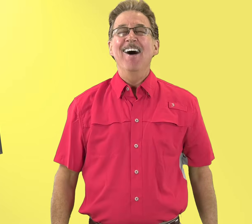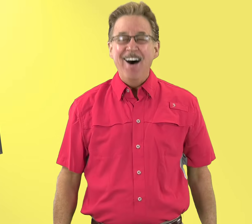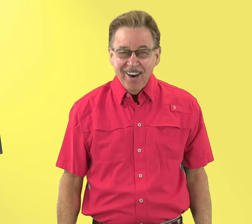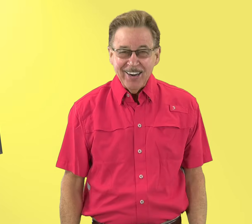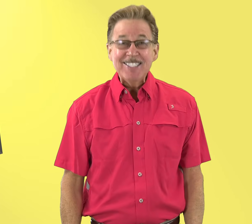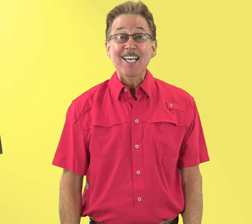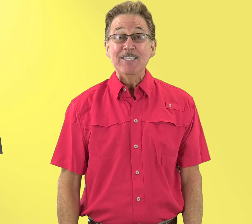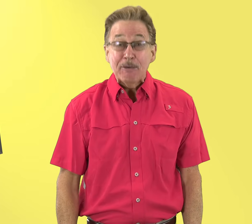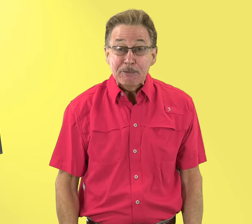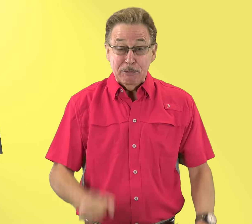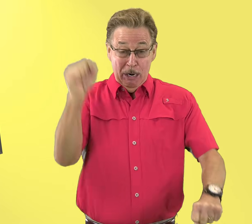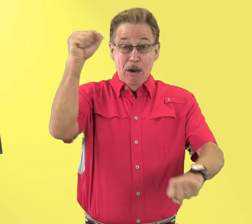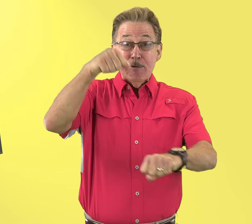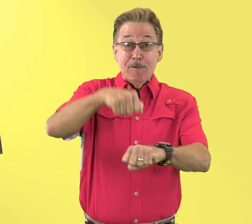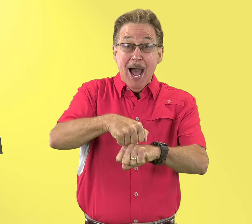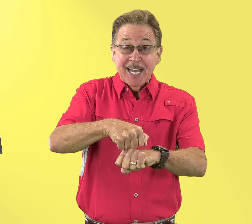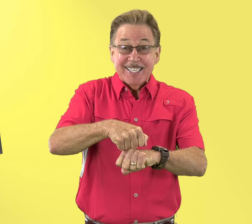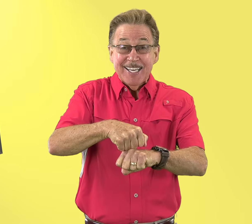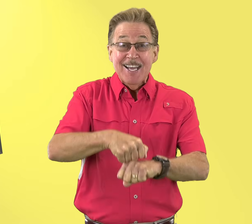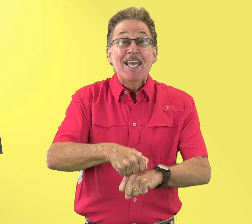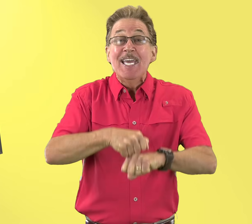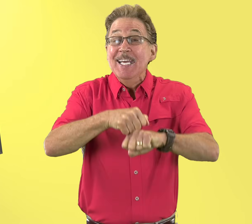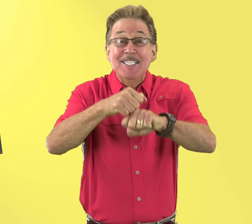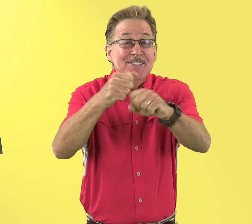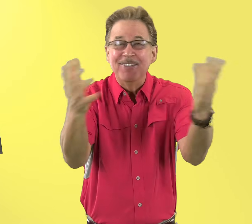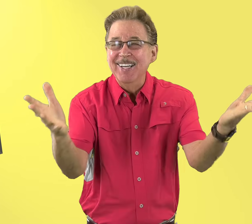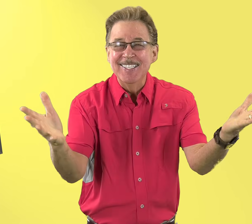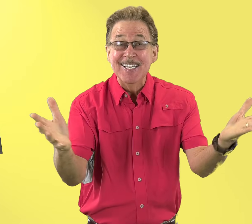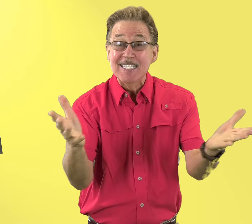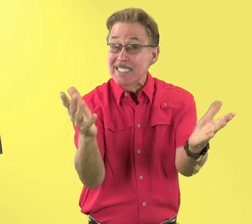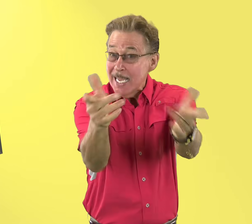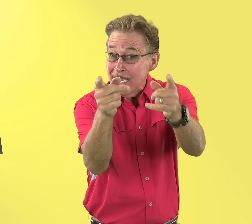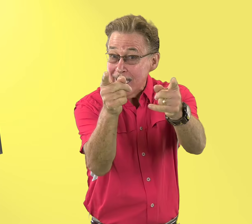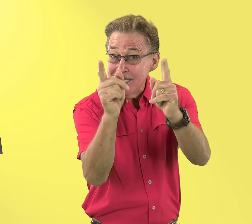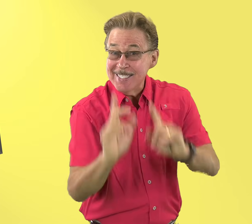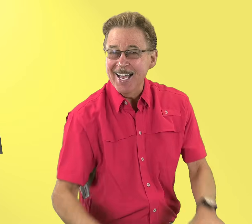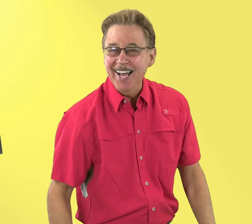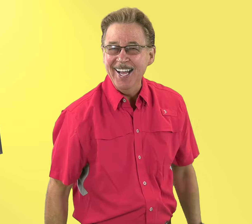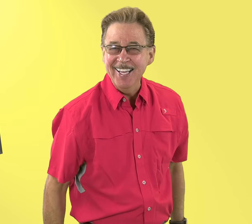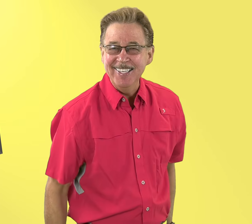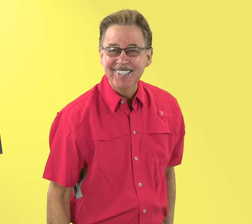R r says /r/ rock It's fun to sing and sign